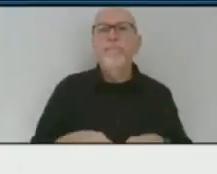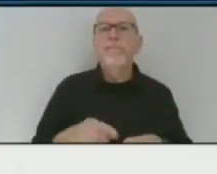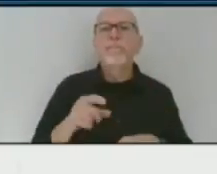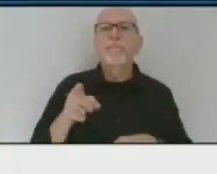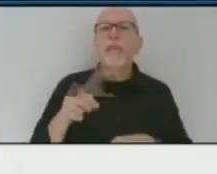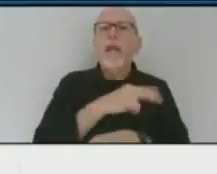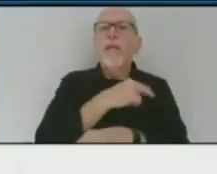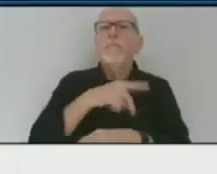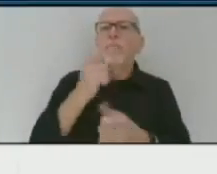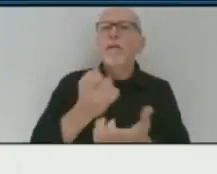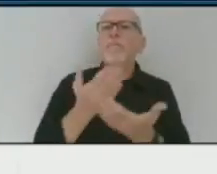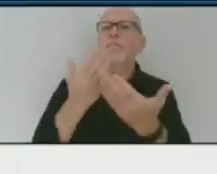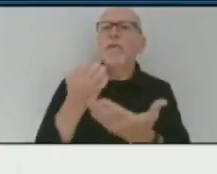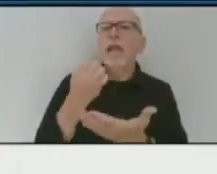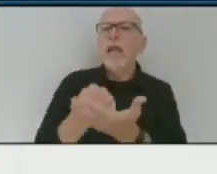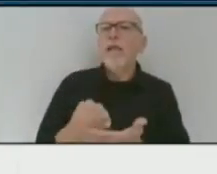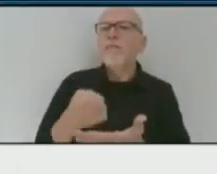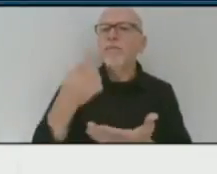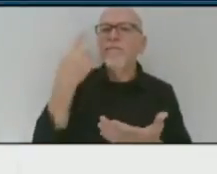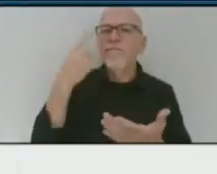PATIENTS A DAY, THE GOVERNOR IS IMPLEMENTING NEW RESTRICTIONS.